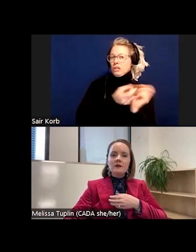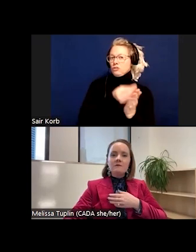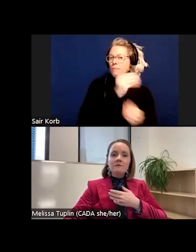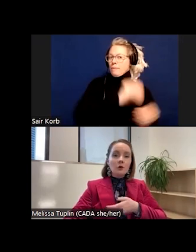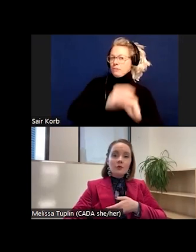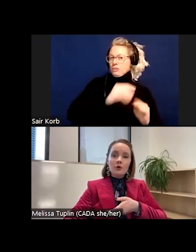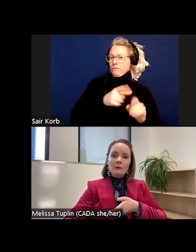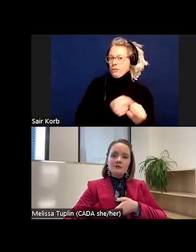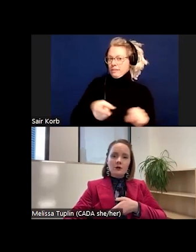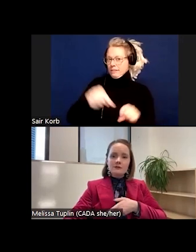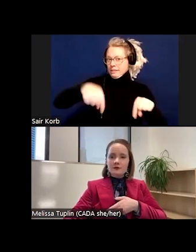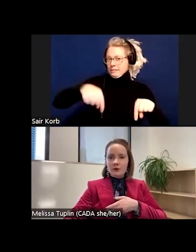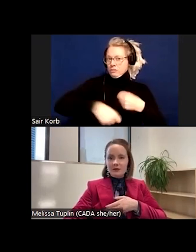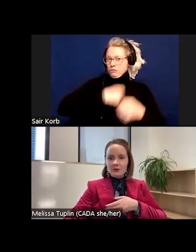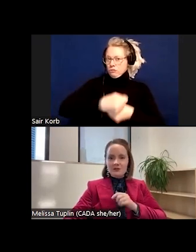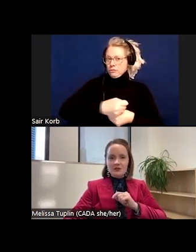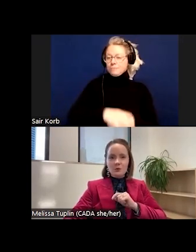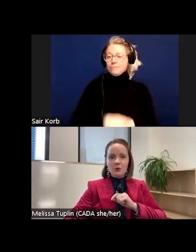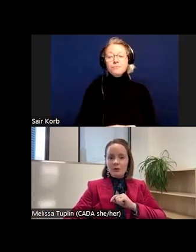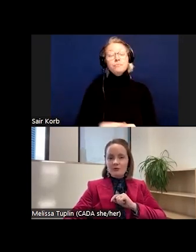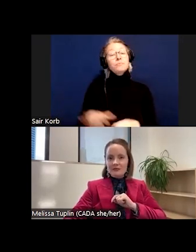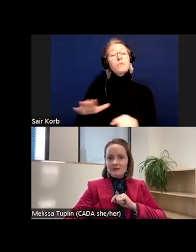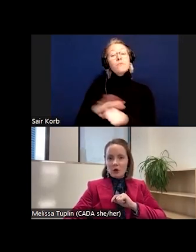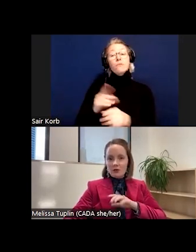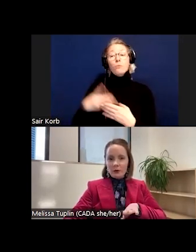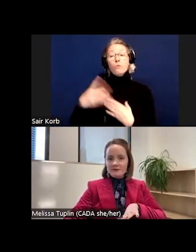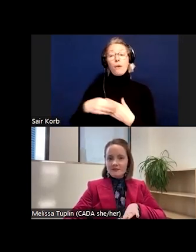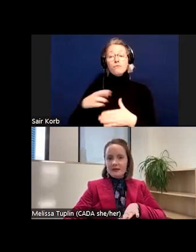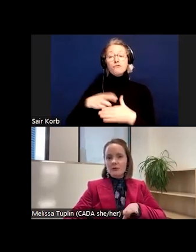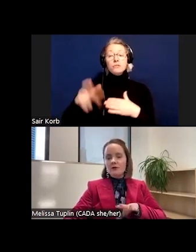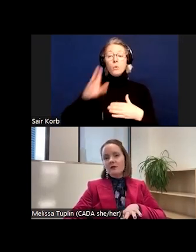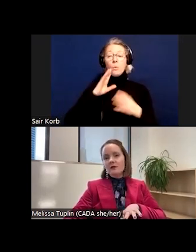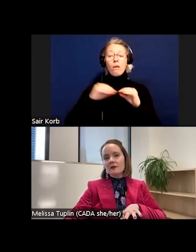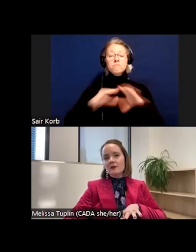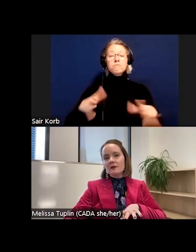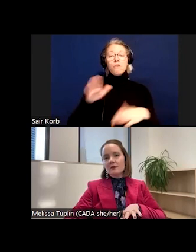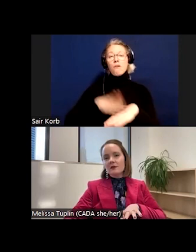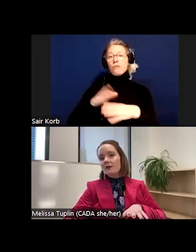The full program results for 2022 will be released on the website within the next couple